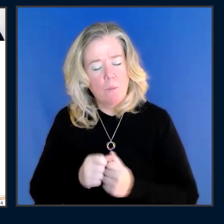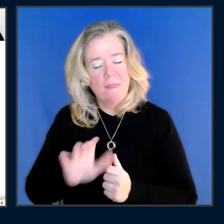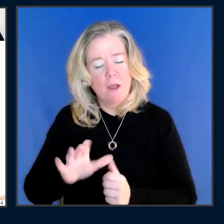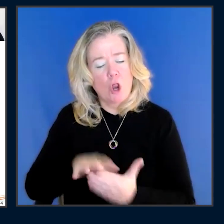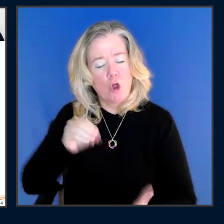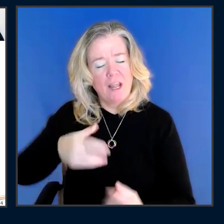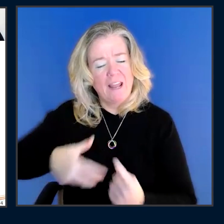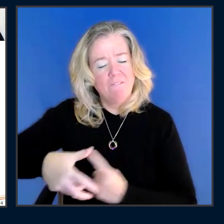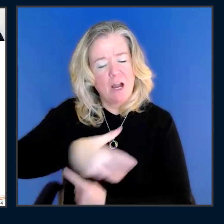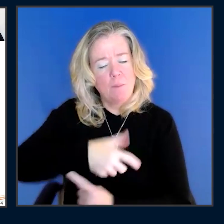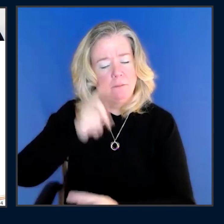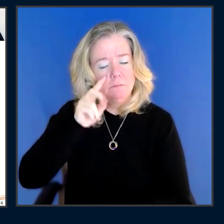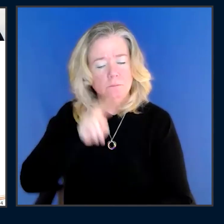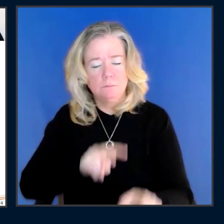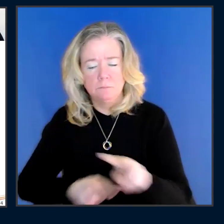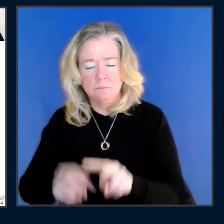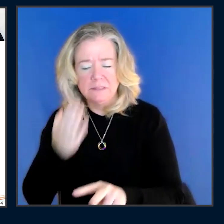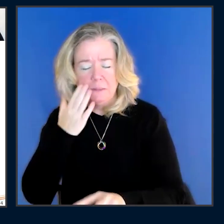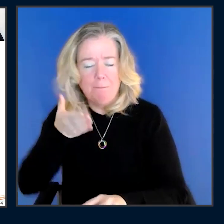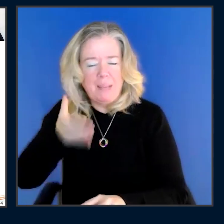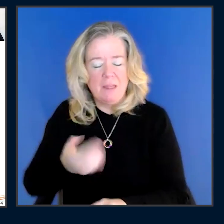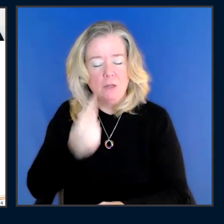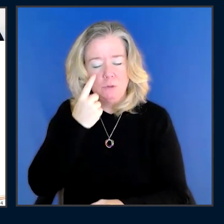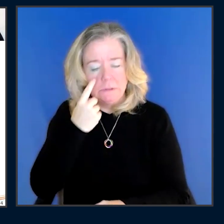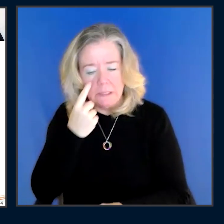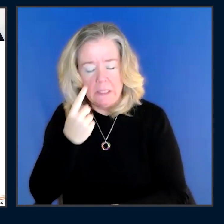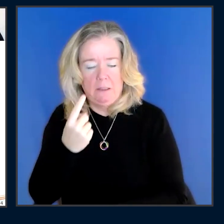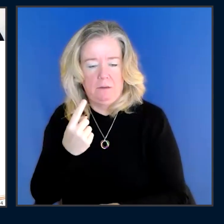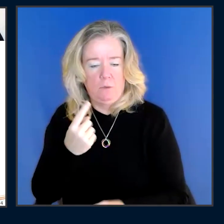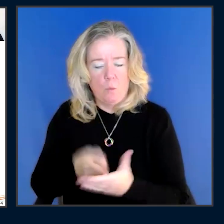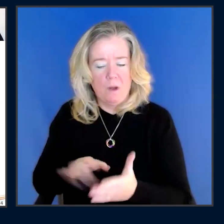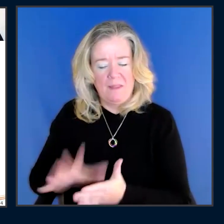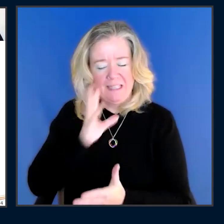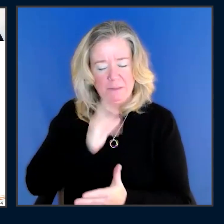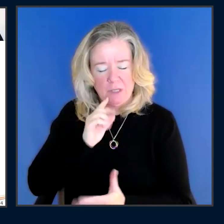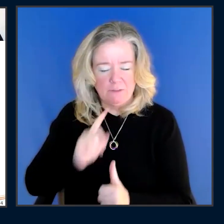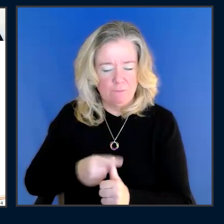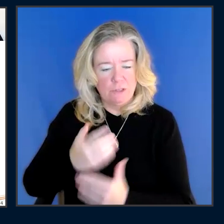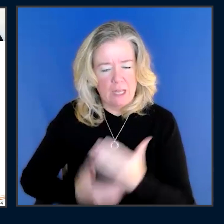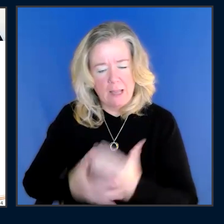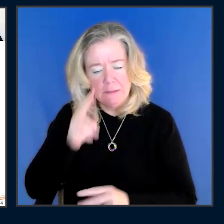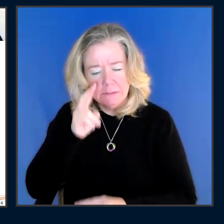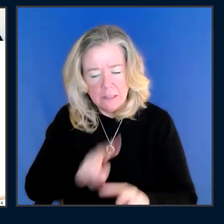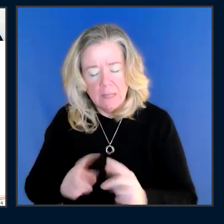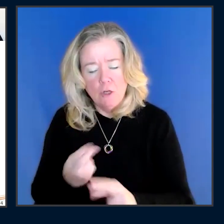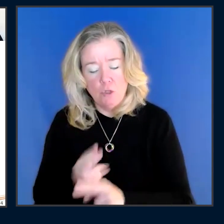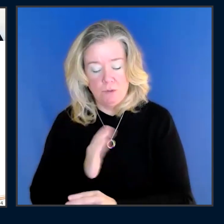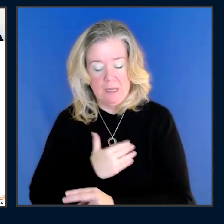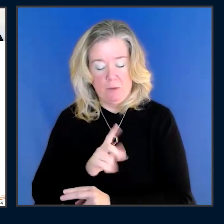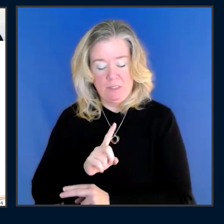what the learning environment looks like, to have a better understanding of what the student is experiencing and how we can